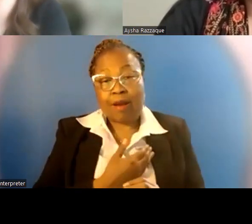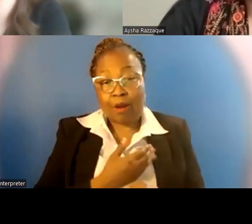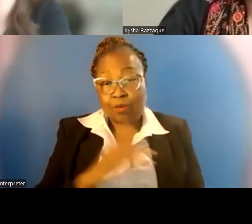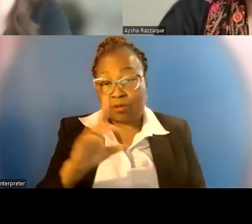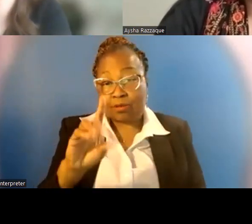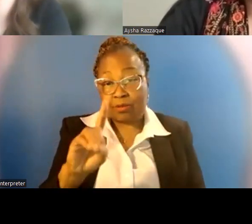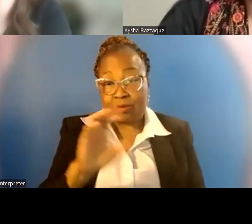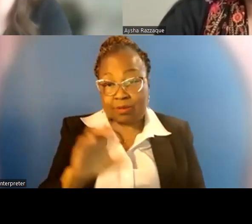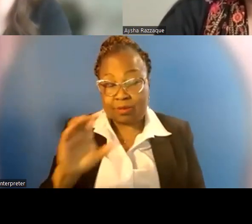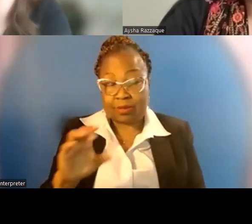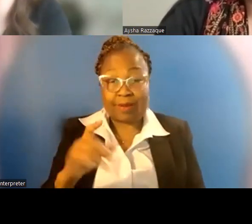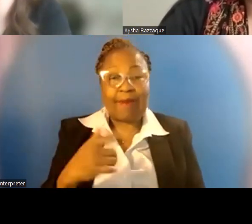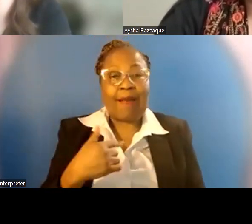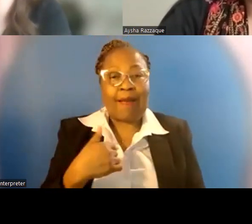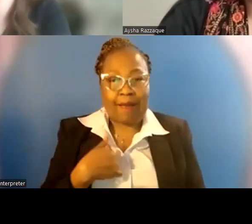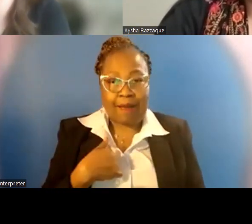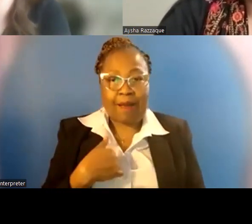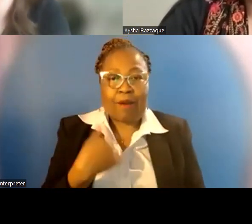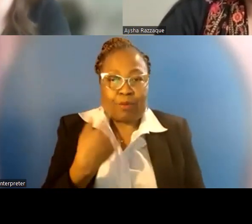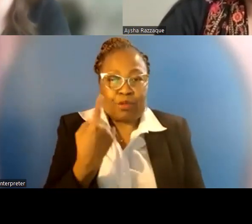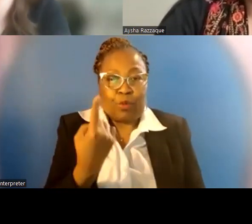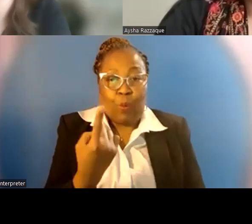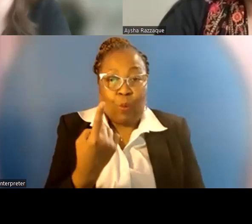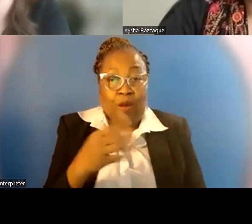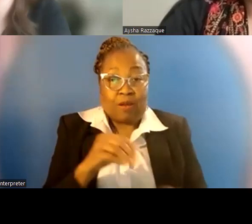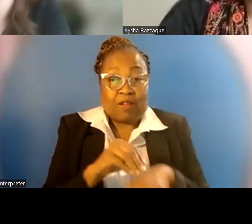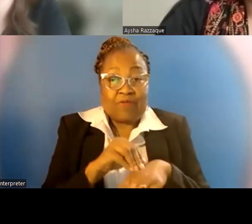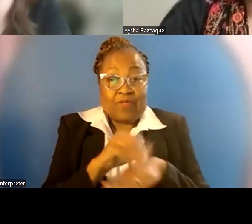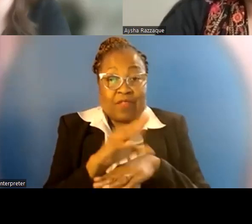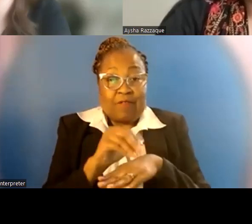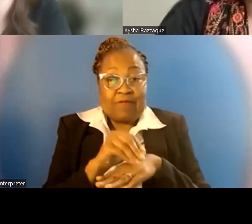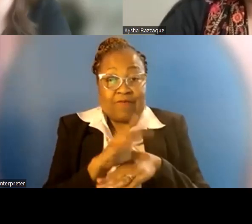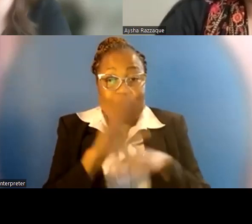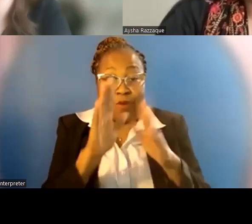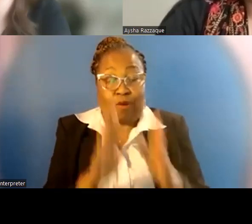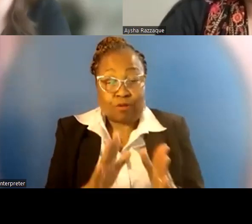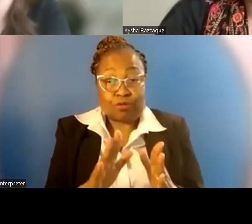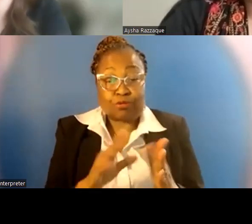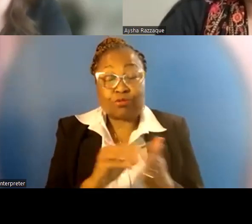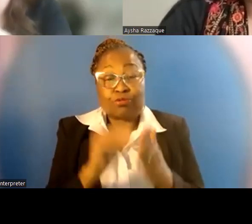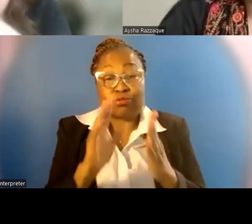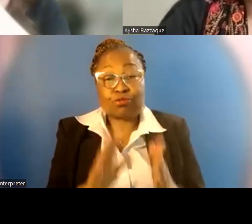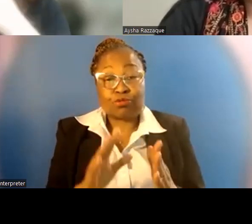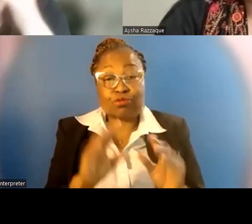I was one of the advisors to our student organization on campus known as the Students